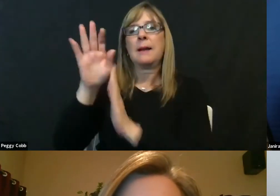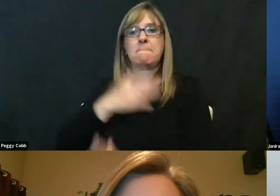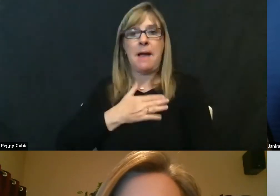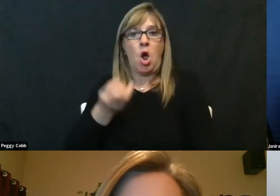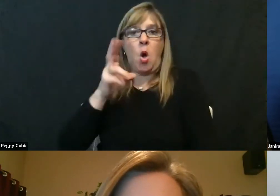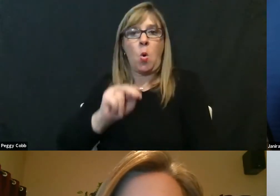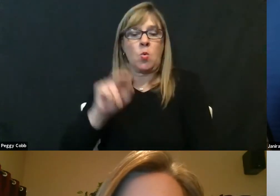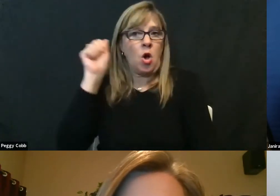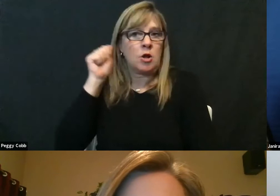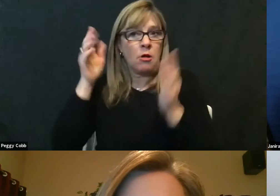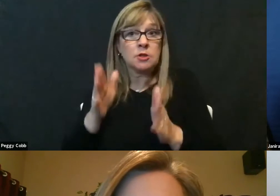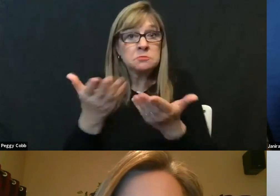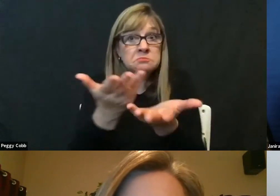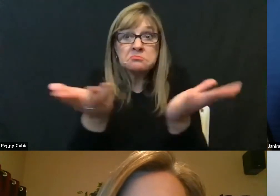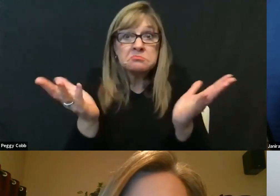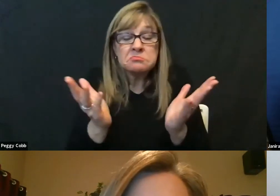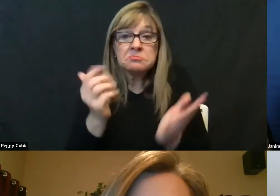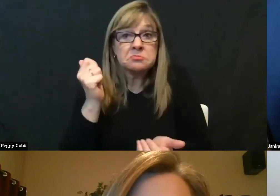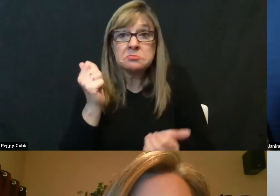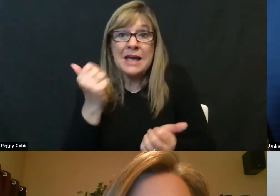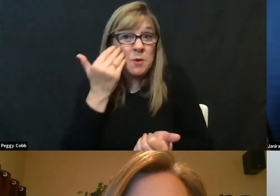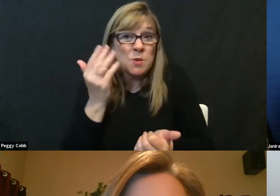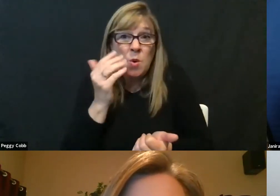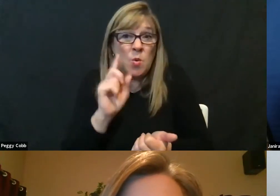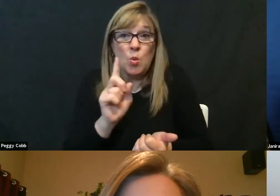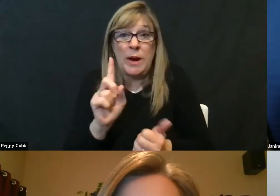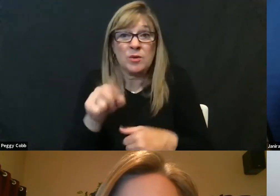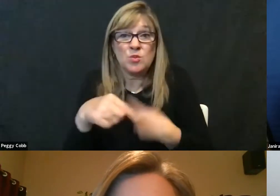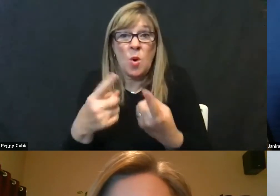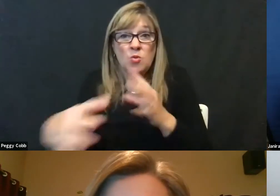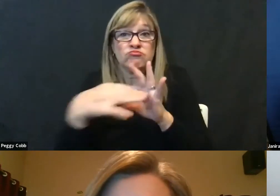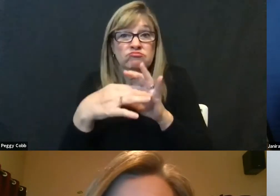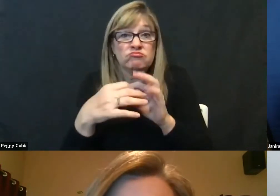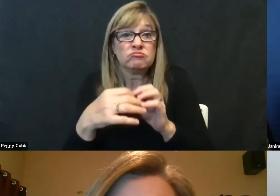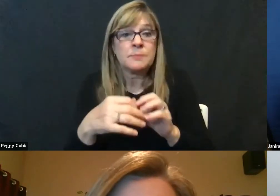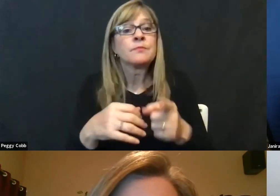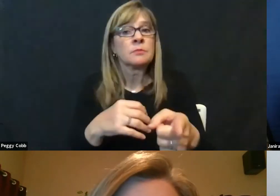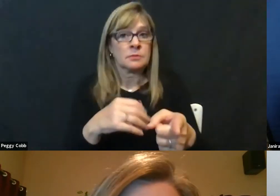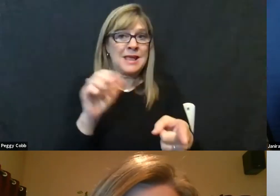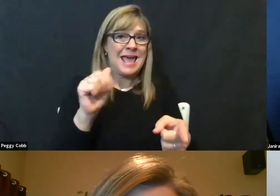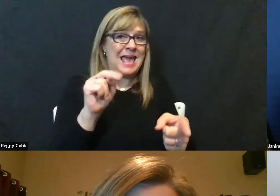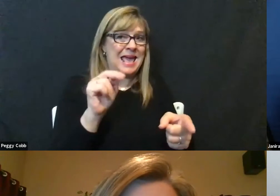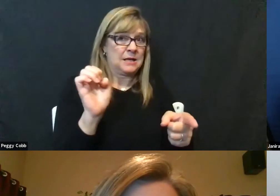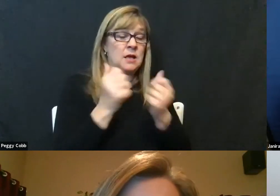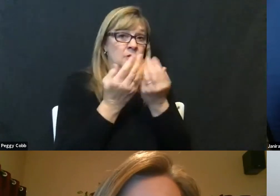And I wasn't sure what direction to go in with that. Generally when somebody asks about an audiologist